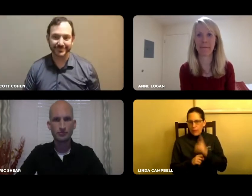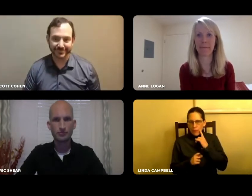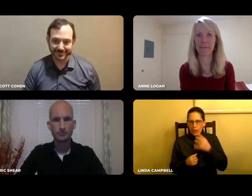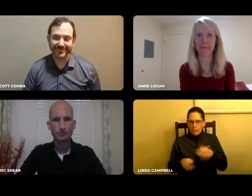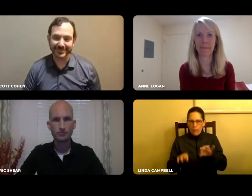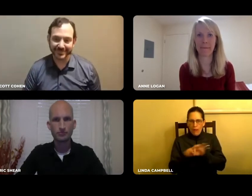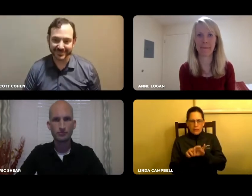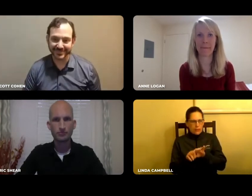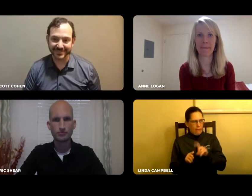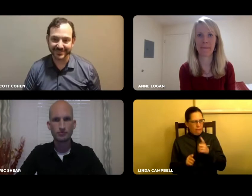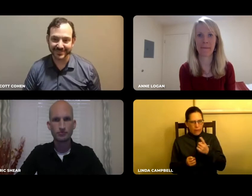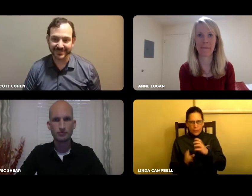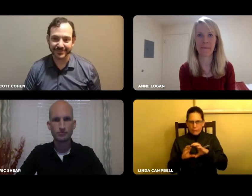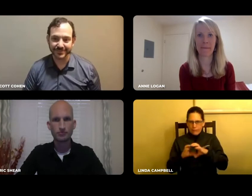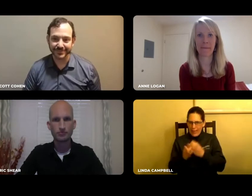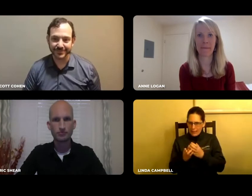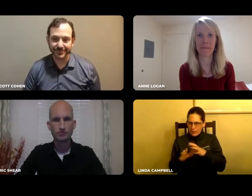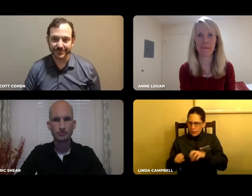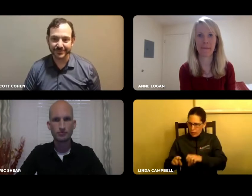Yes.